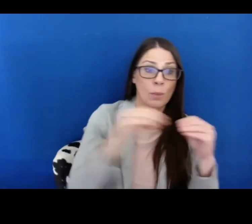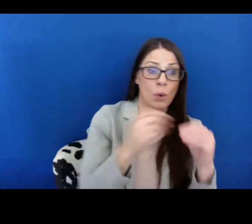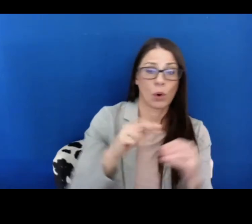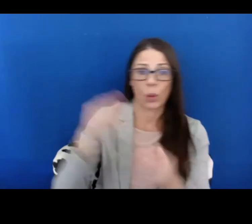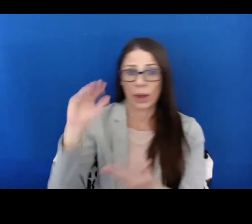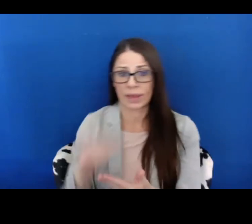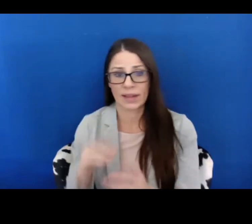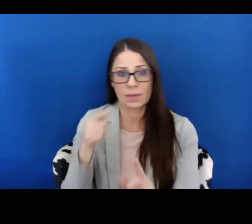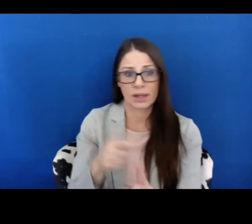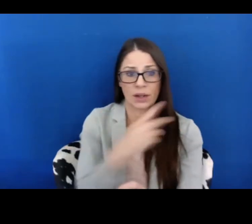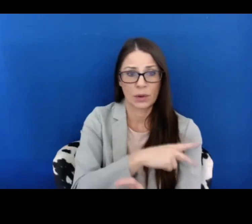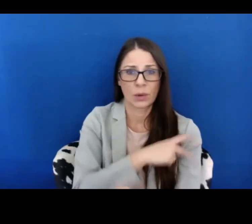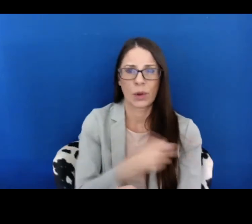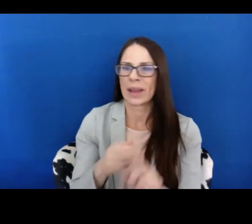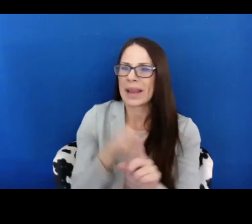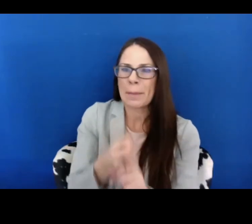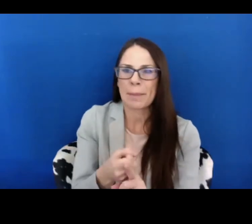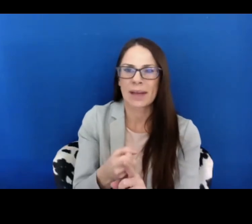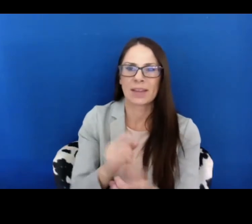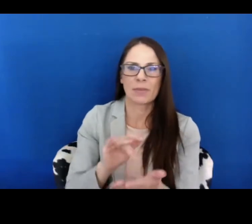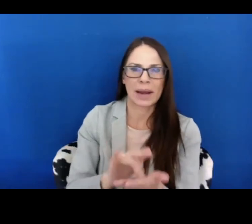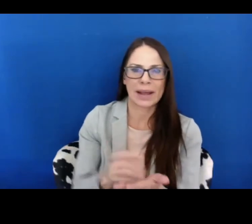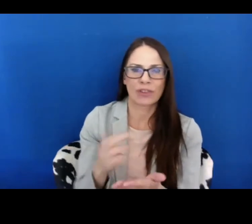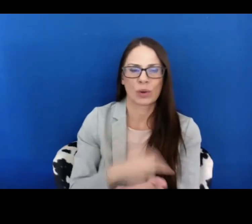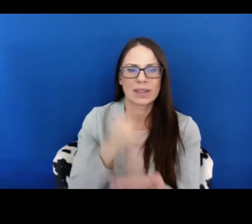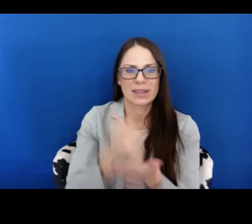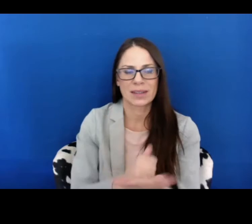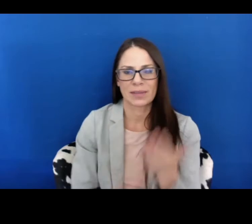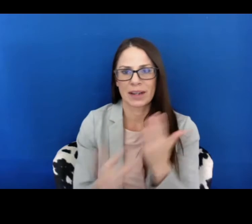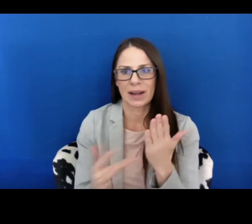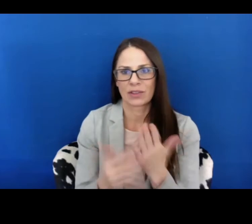medications or assistive technologies might have on mitigating symptoms, their issues